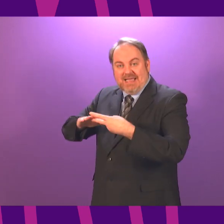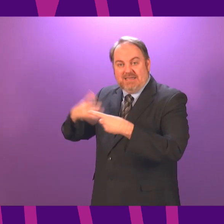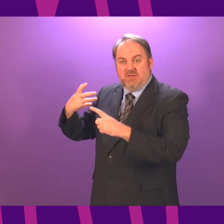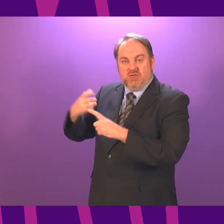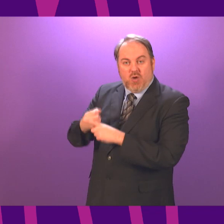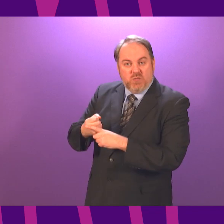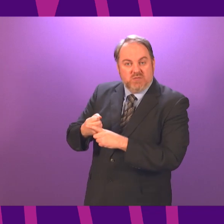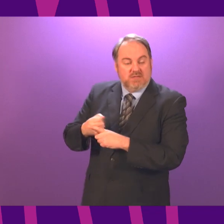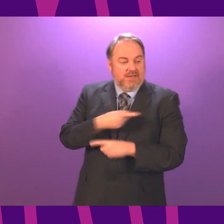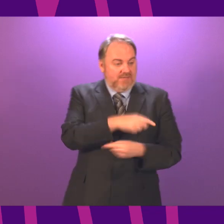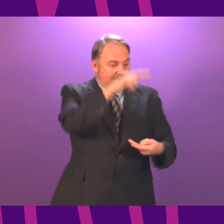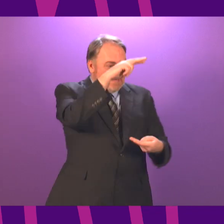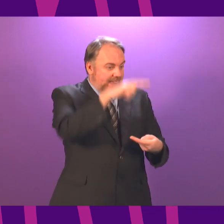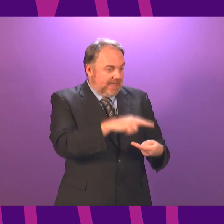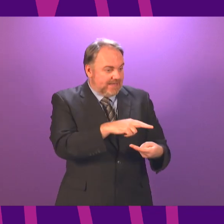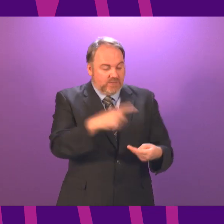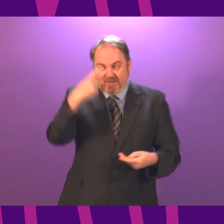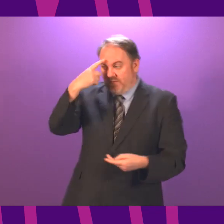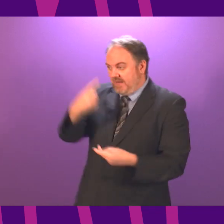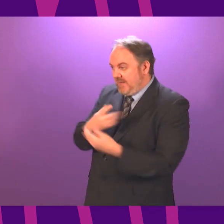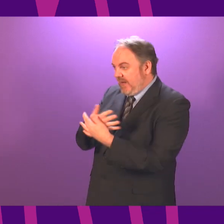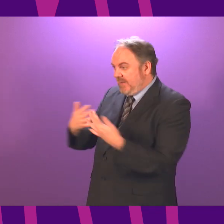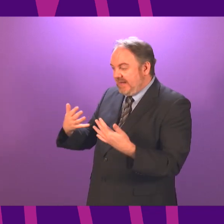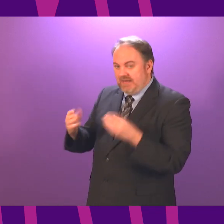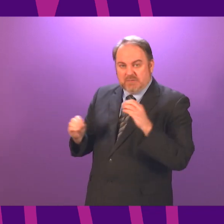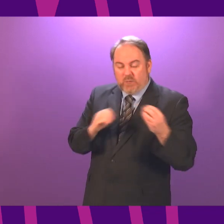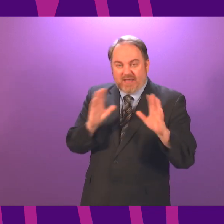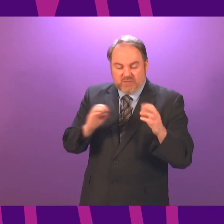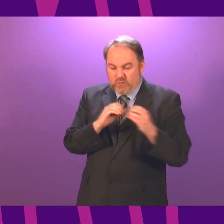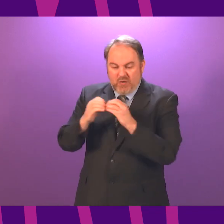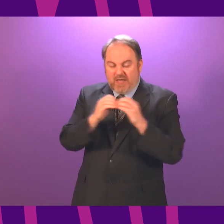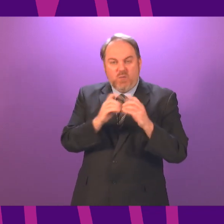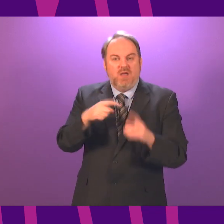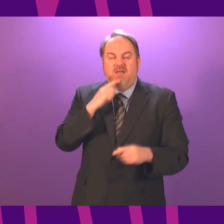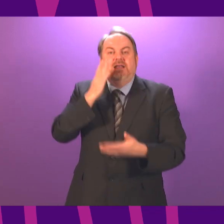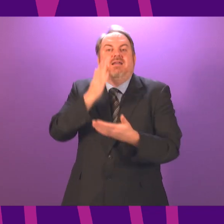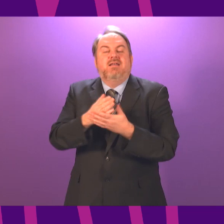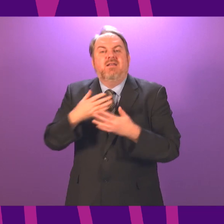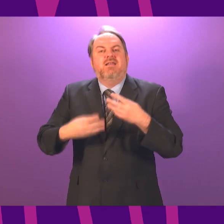so that we make sure that the flow of supply matches the demand—the people whom we have to vaccinate.